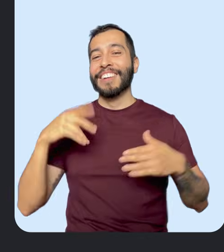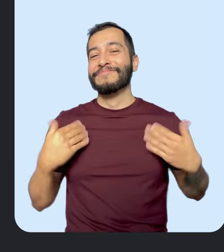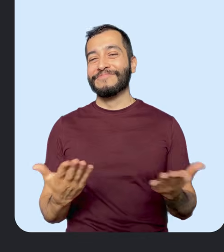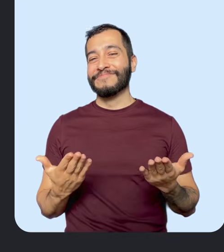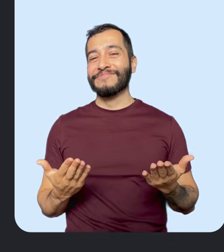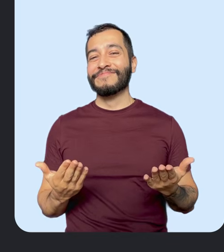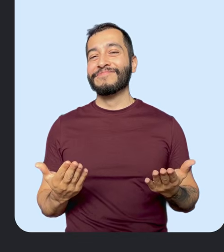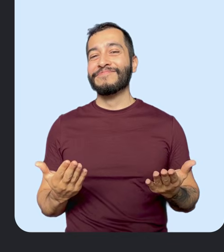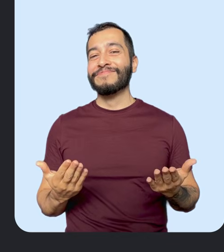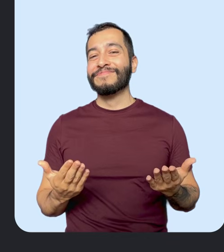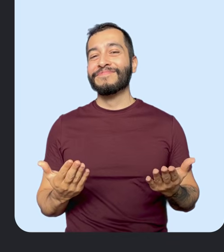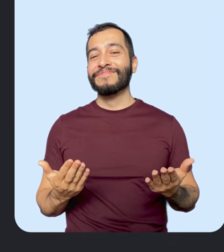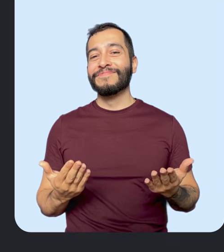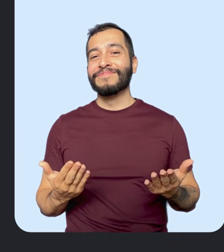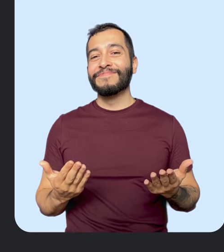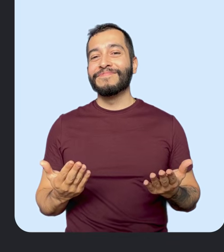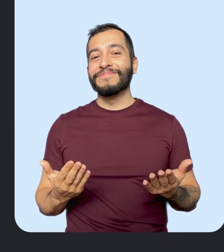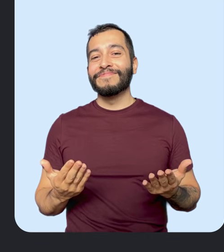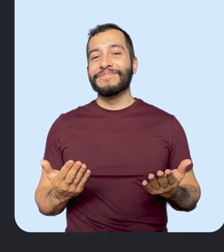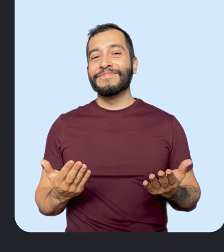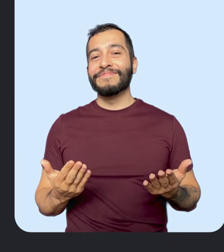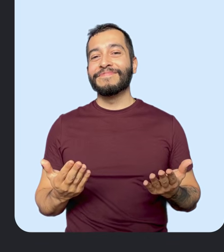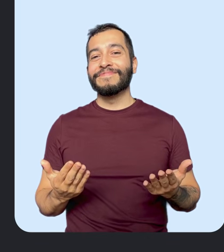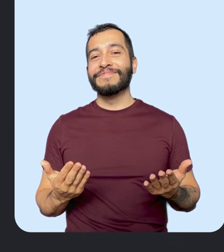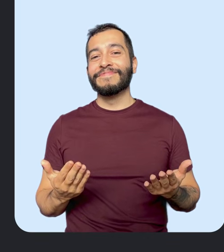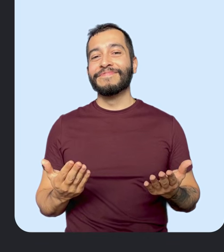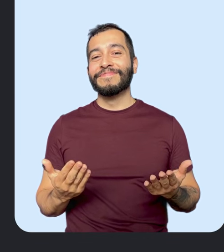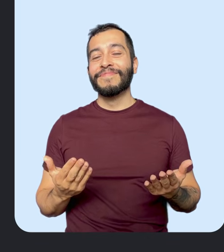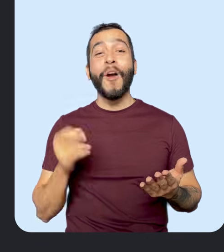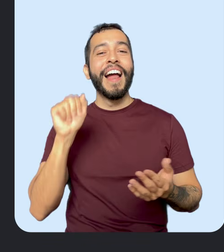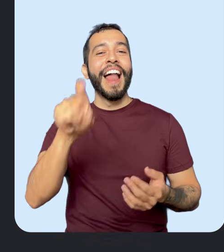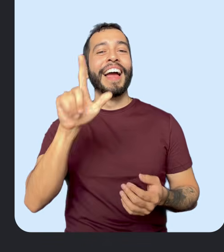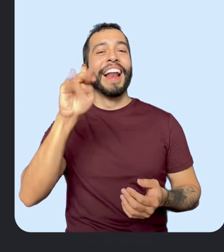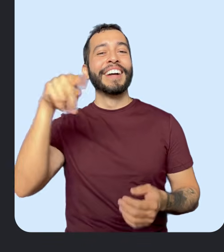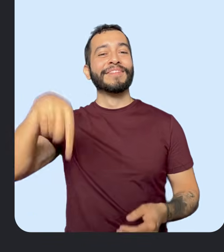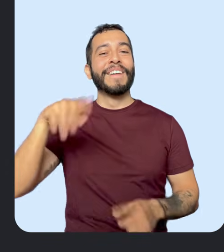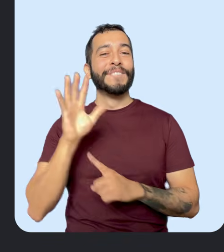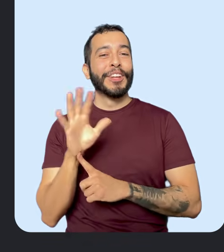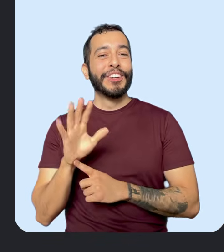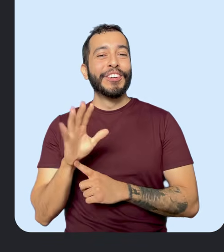g.co/a11y/news or by clicking the link in the description of this video.